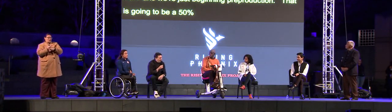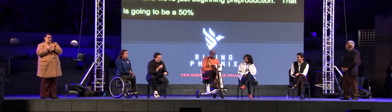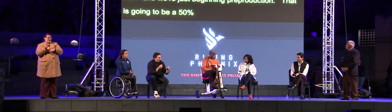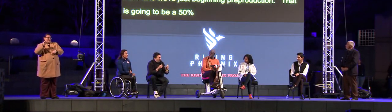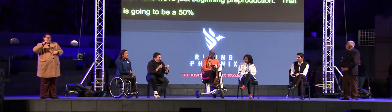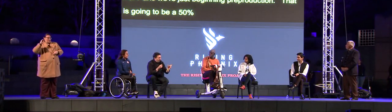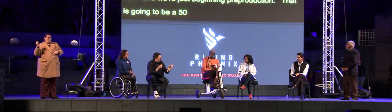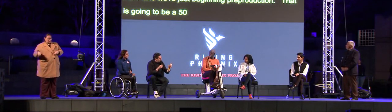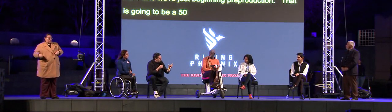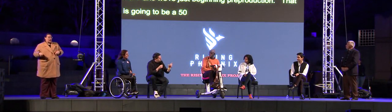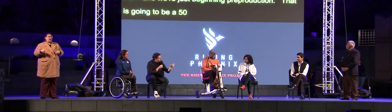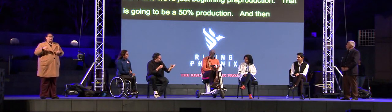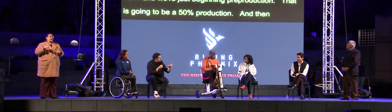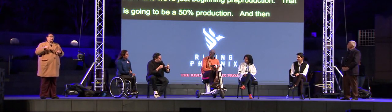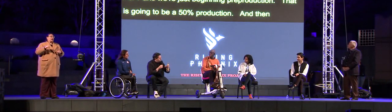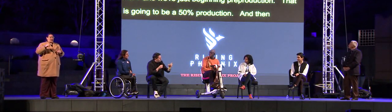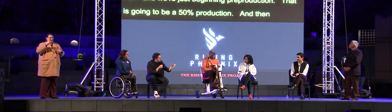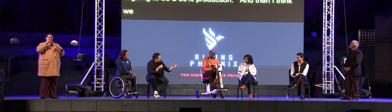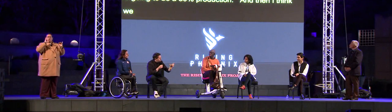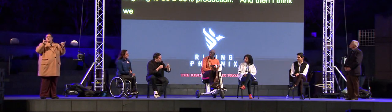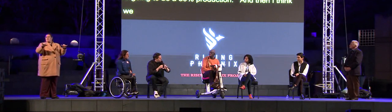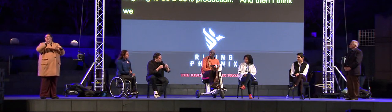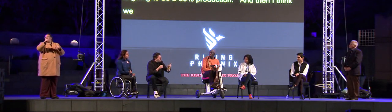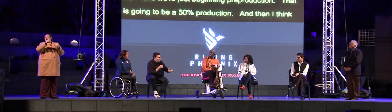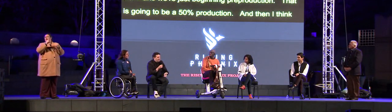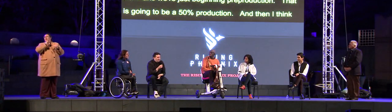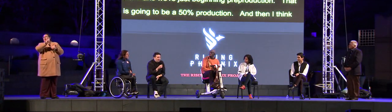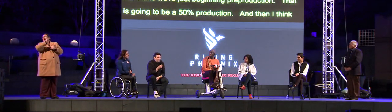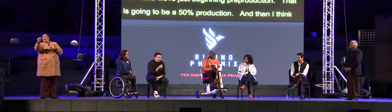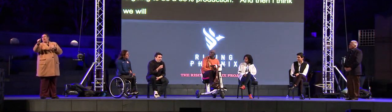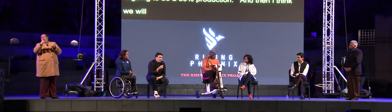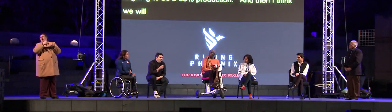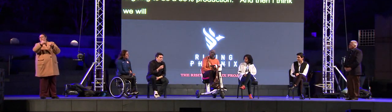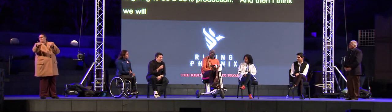And then I think we'll stick to 50 through the LA cycle.